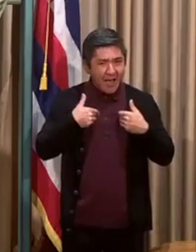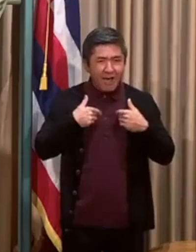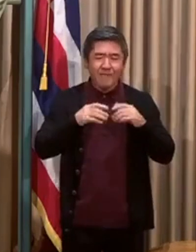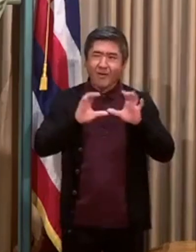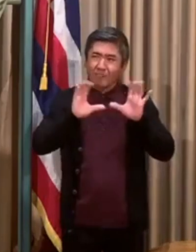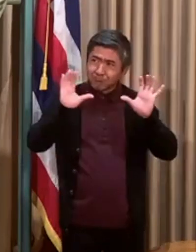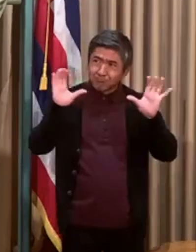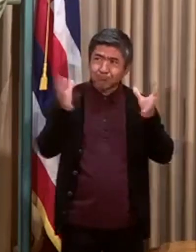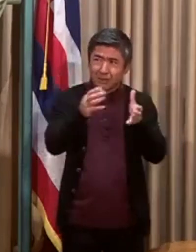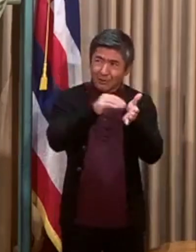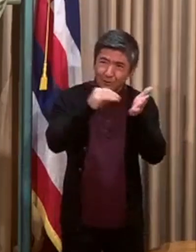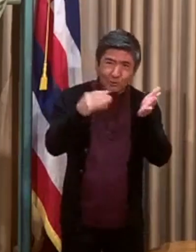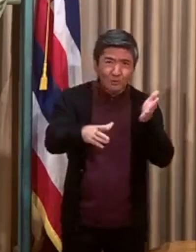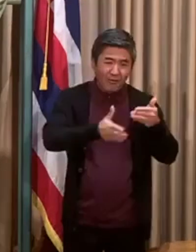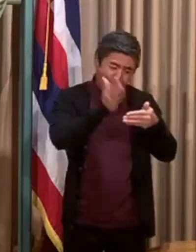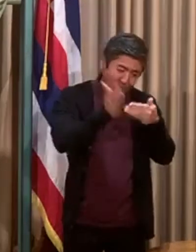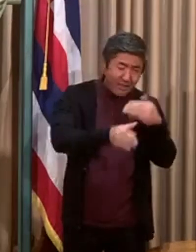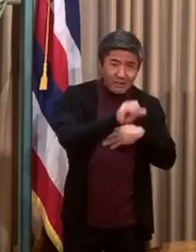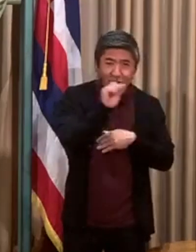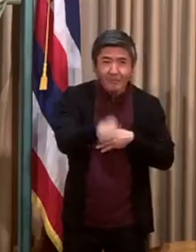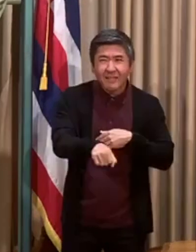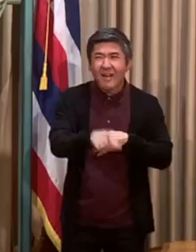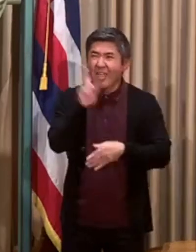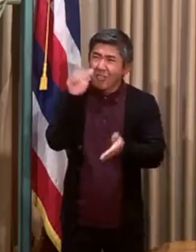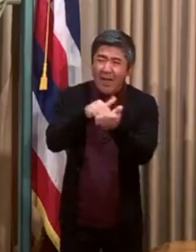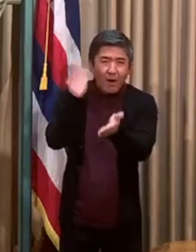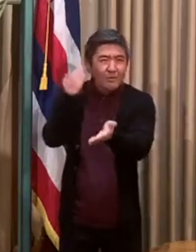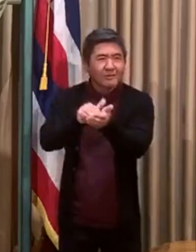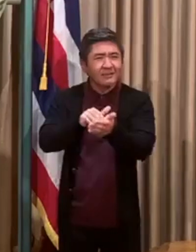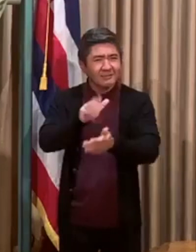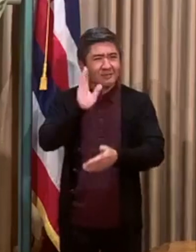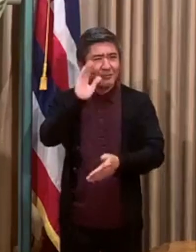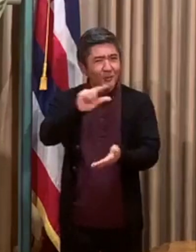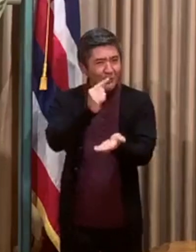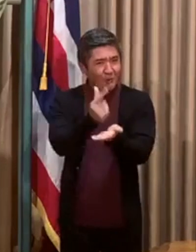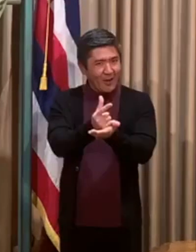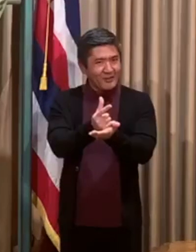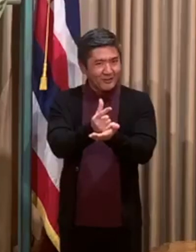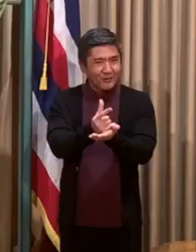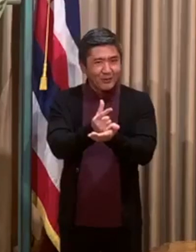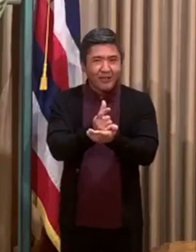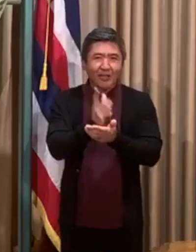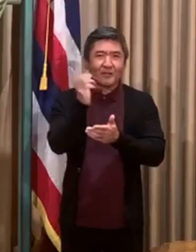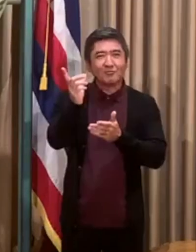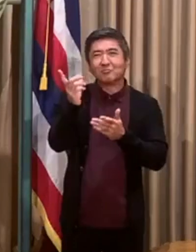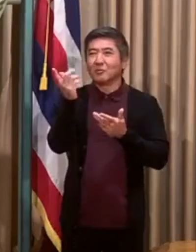thousands of whom will graduate and move on to careers, to their homes,